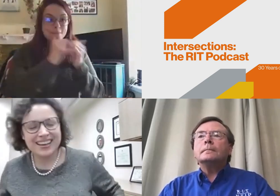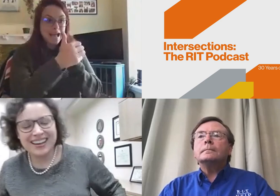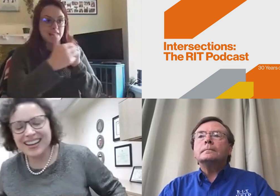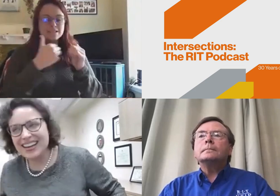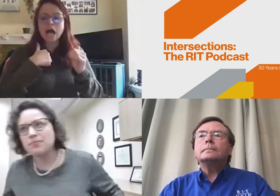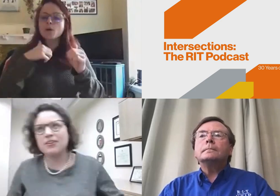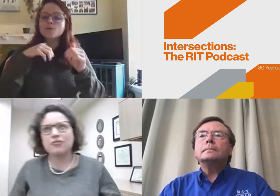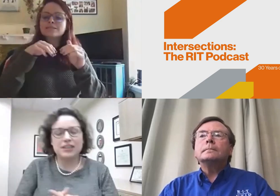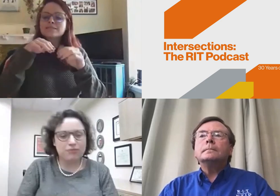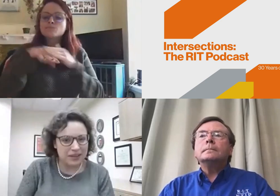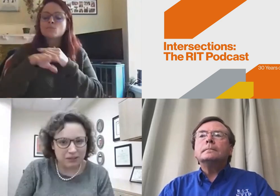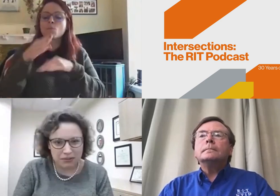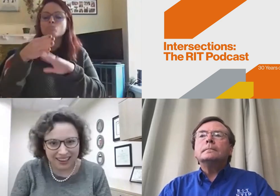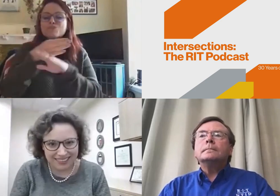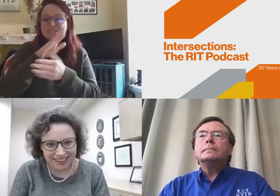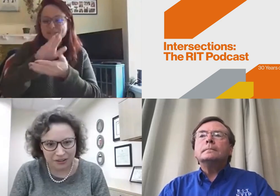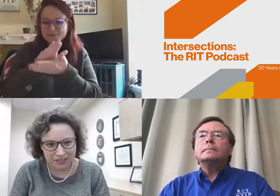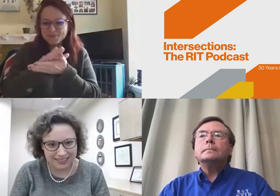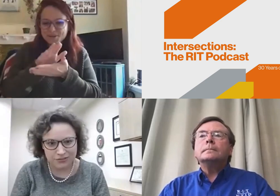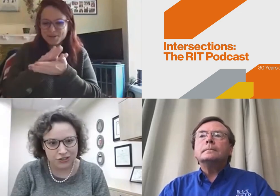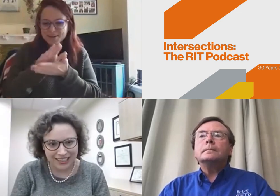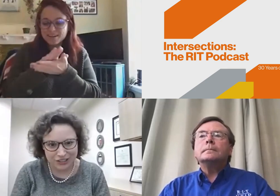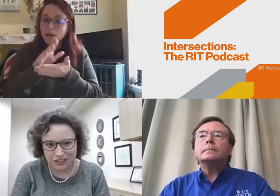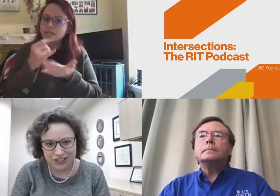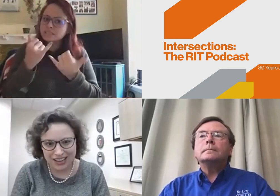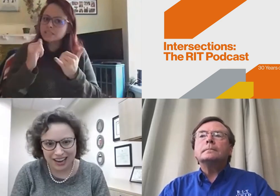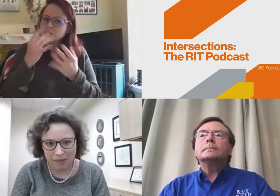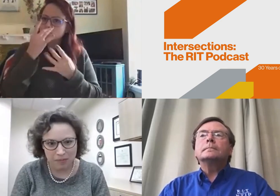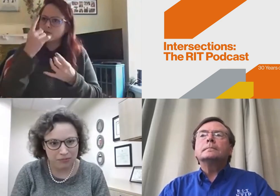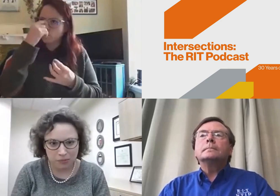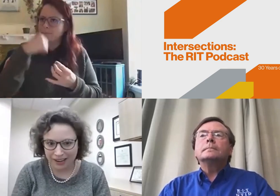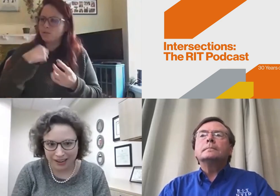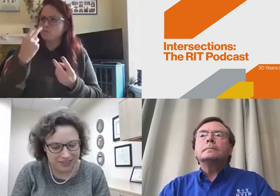it's been interesting for me to reflect on how things have changed from when I was in